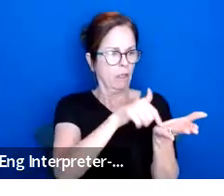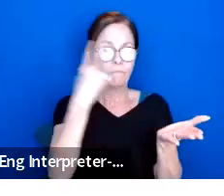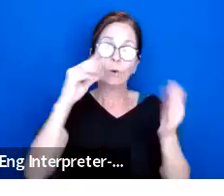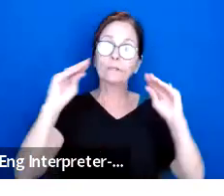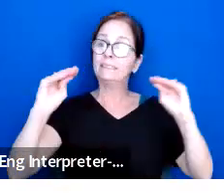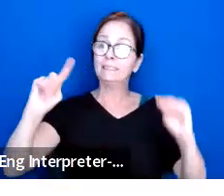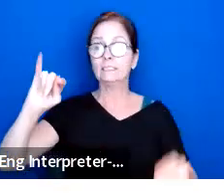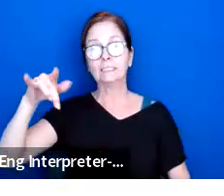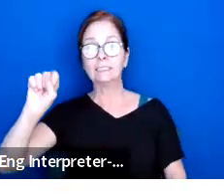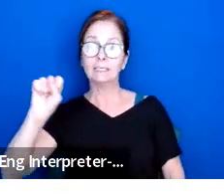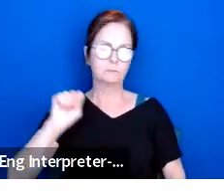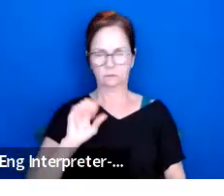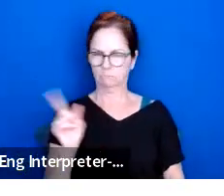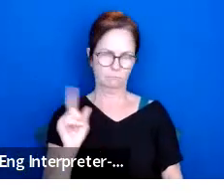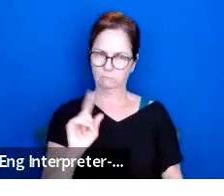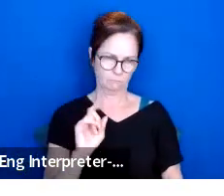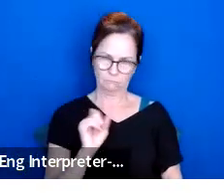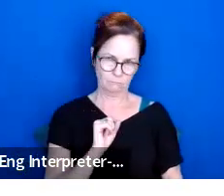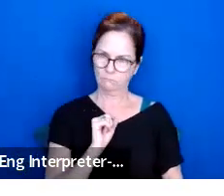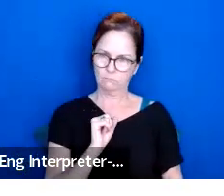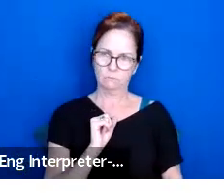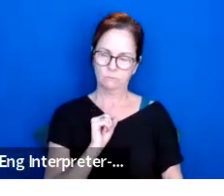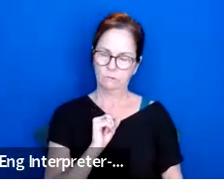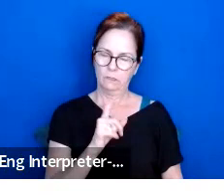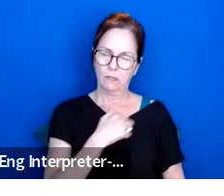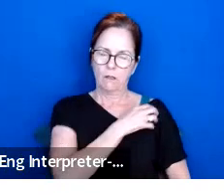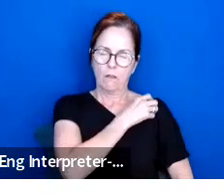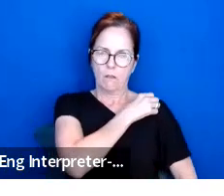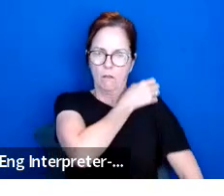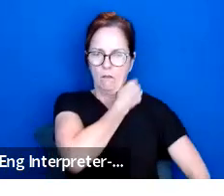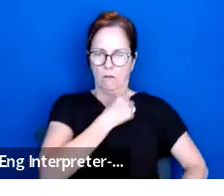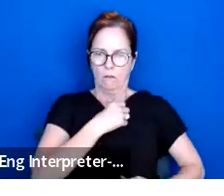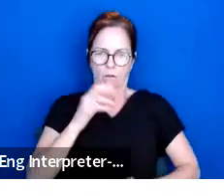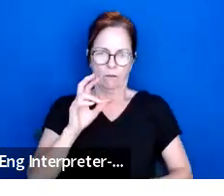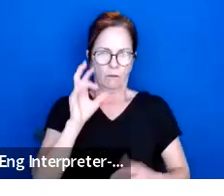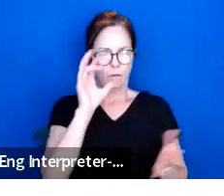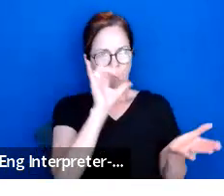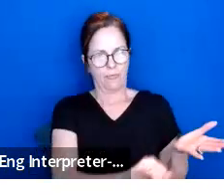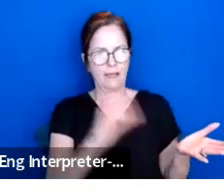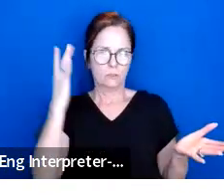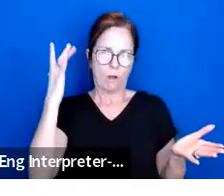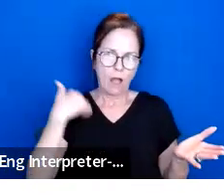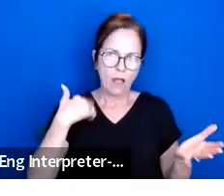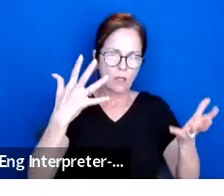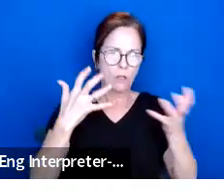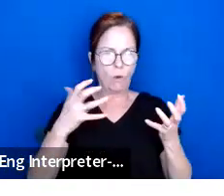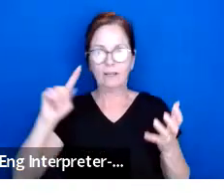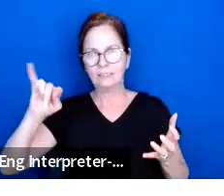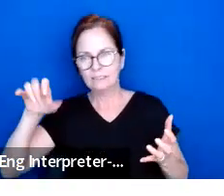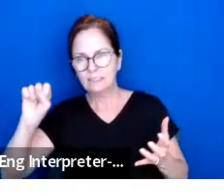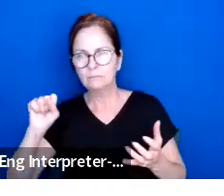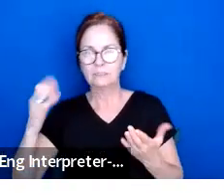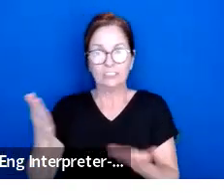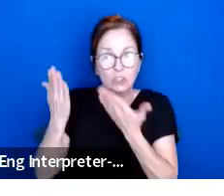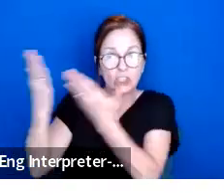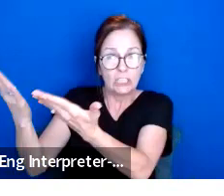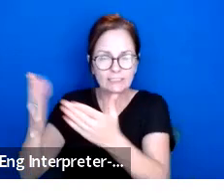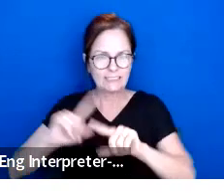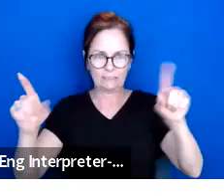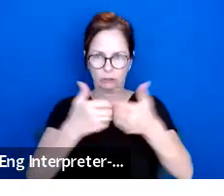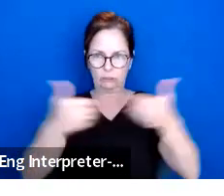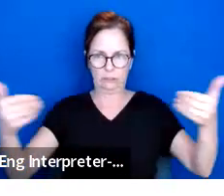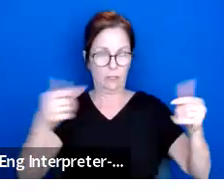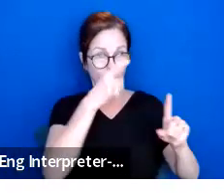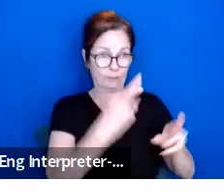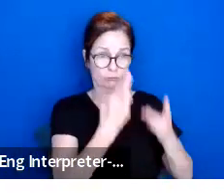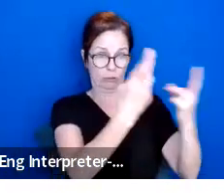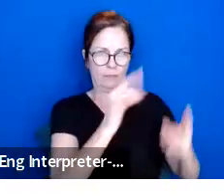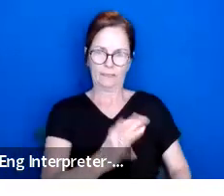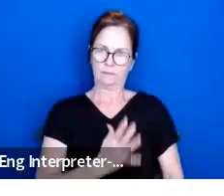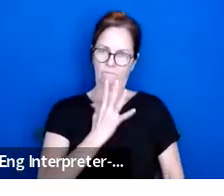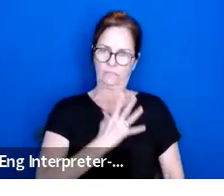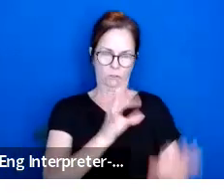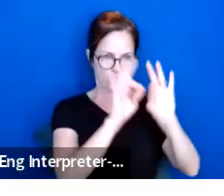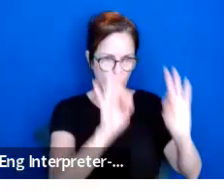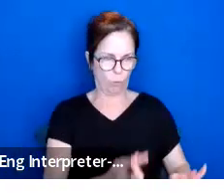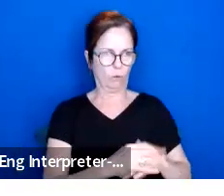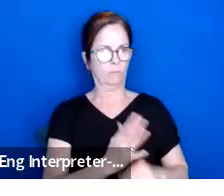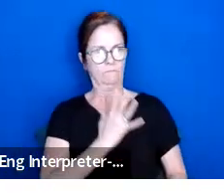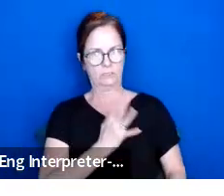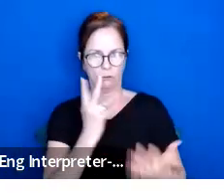So that's why we want to try to keep that. Tips and suggestions separated from these official forms and these official places within the forms.